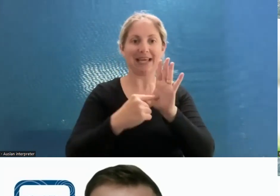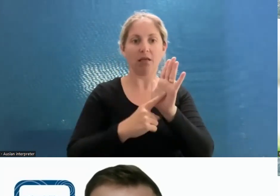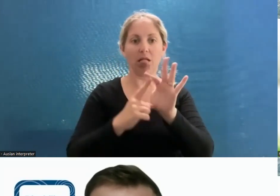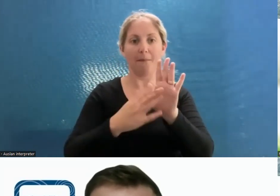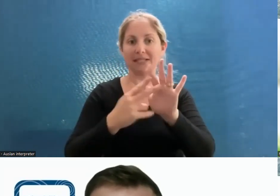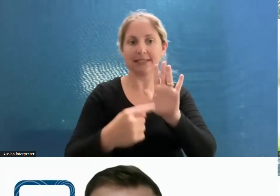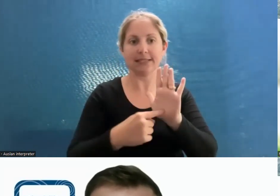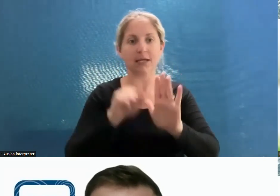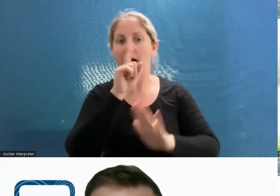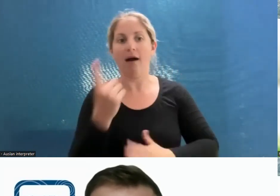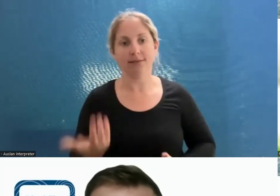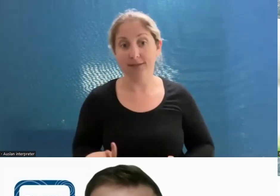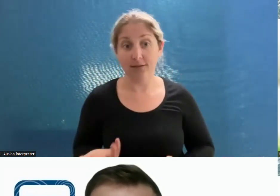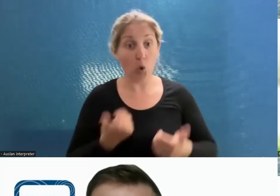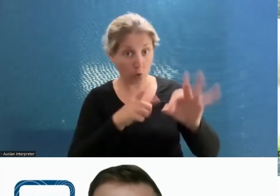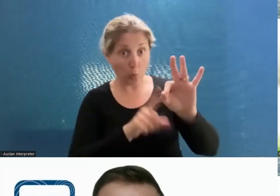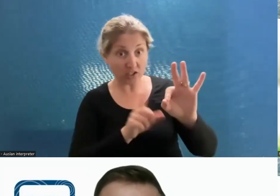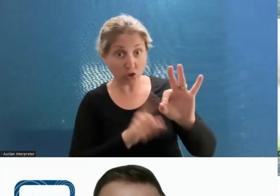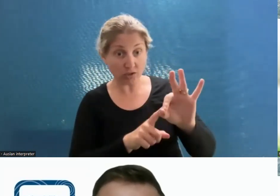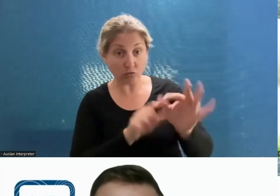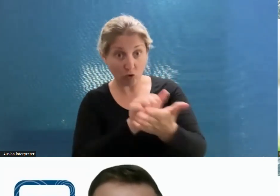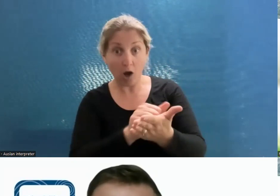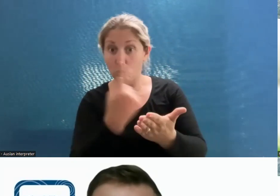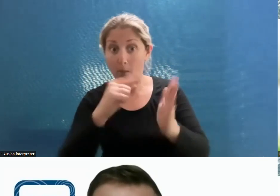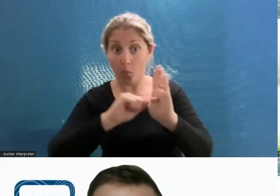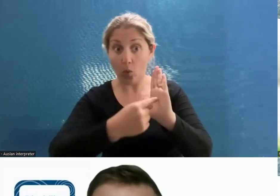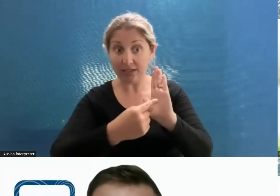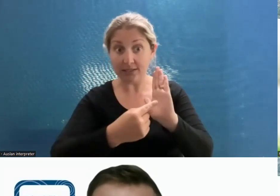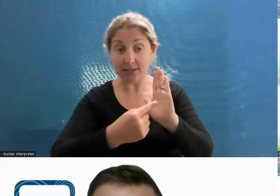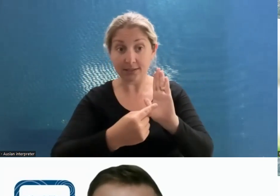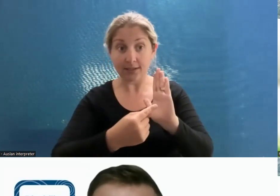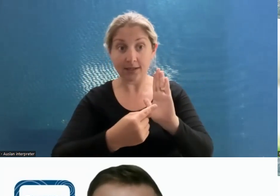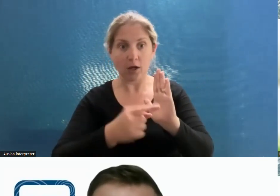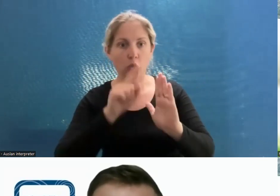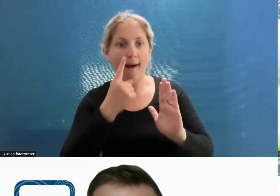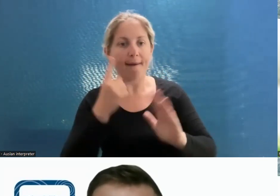The question is a very good one, and the questioner has a good point.